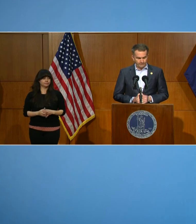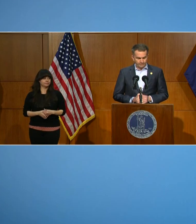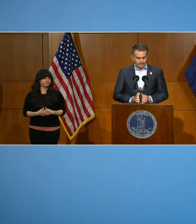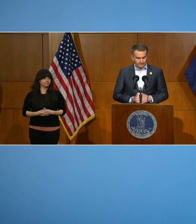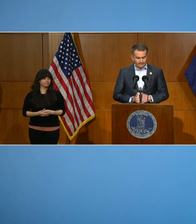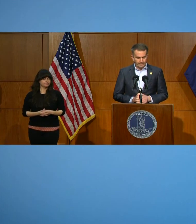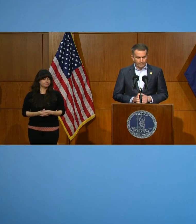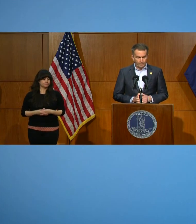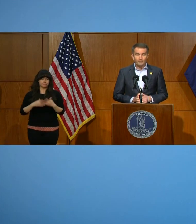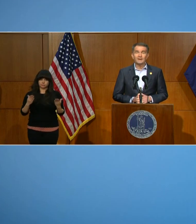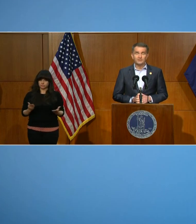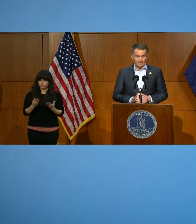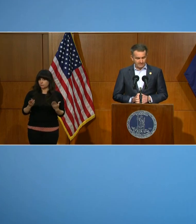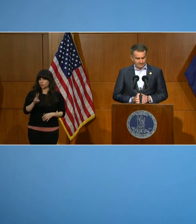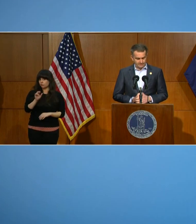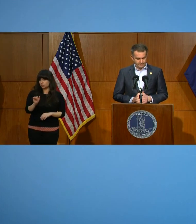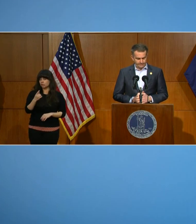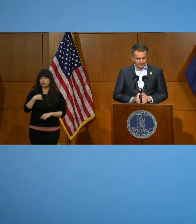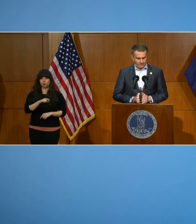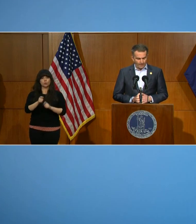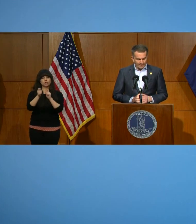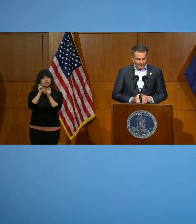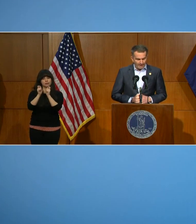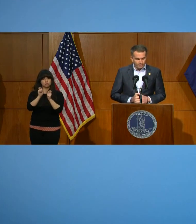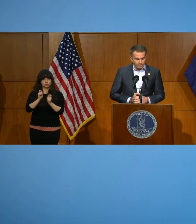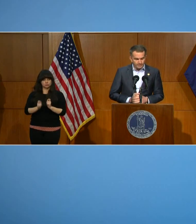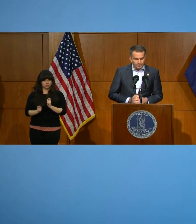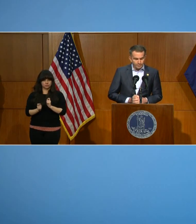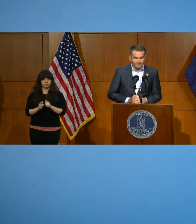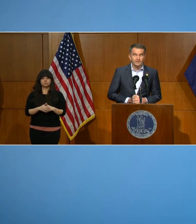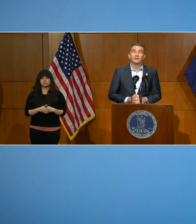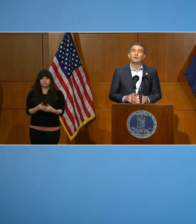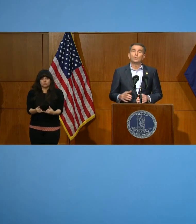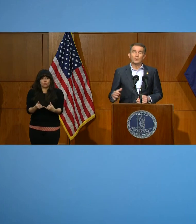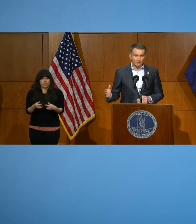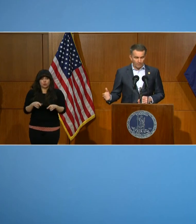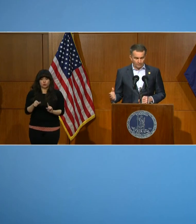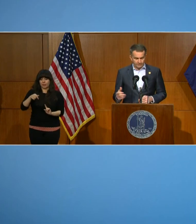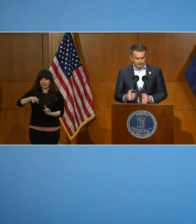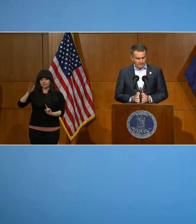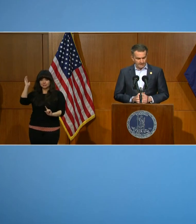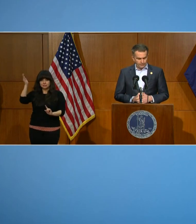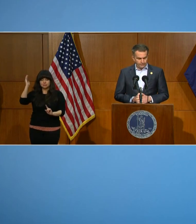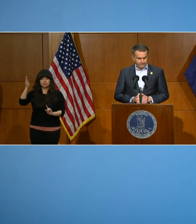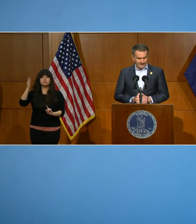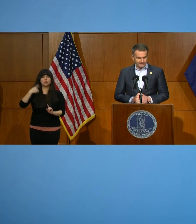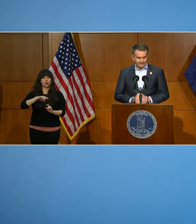THEY WOULD ON THIS. HERE IN